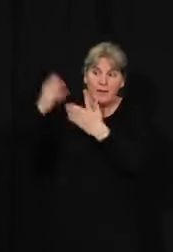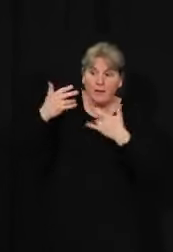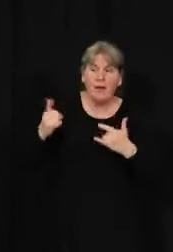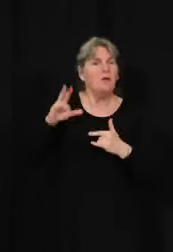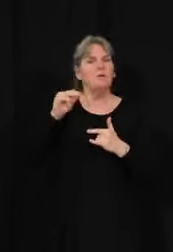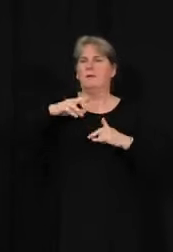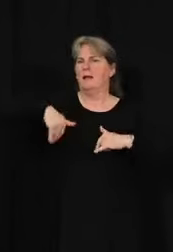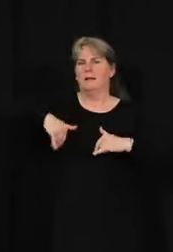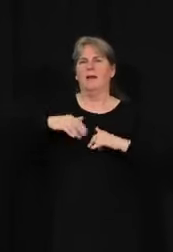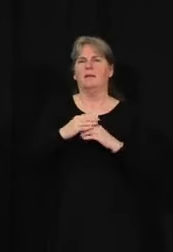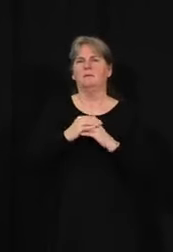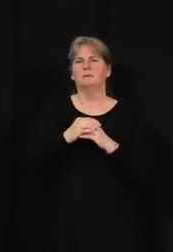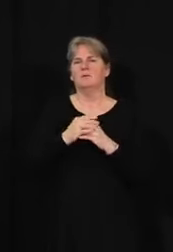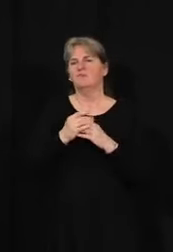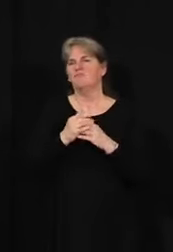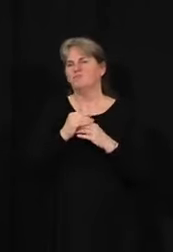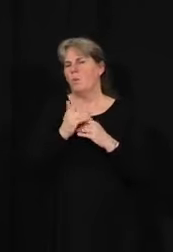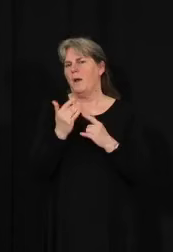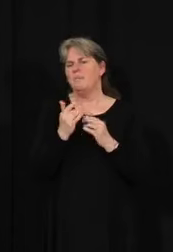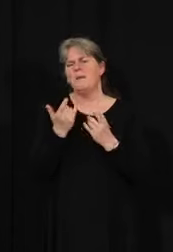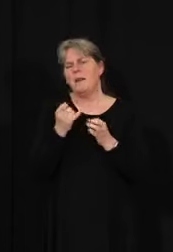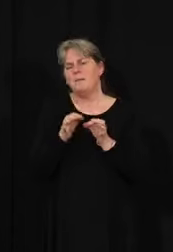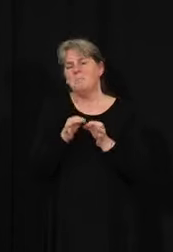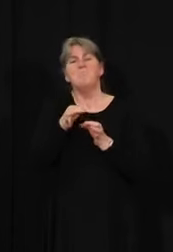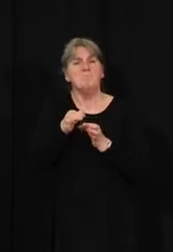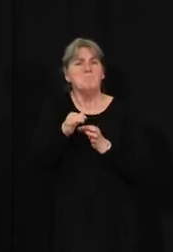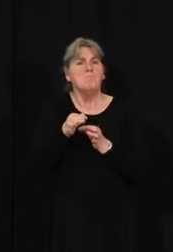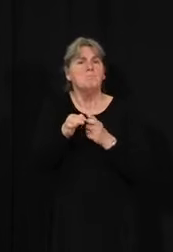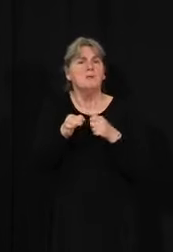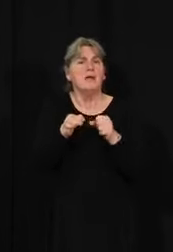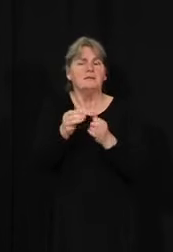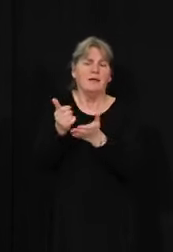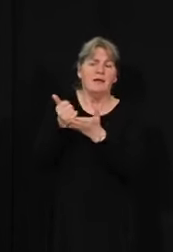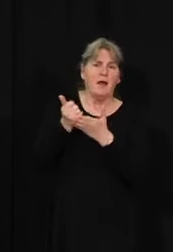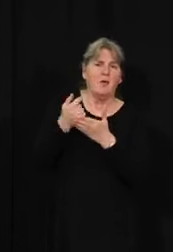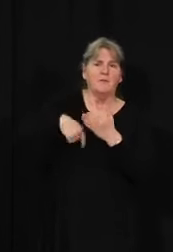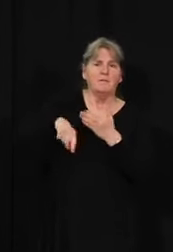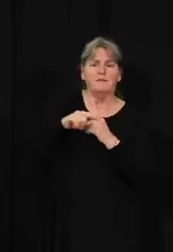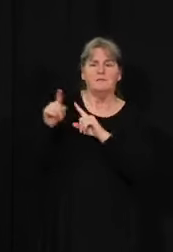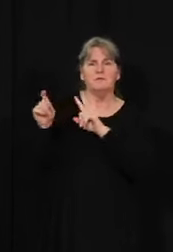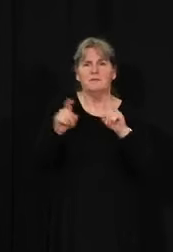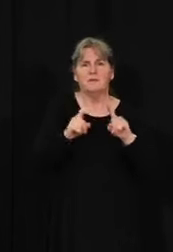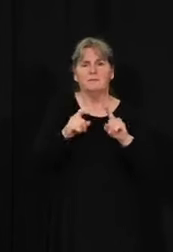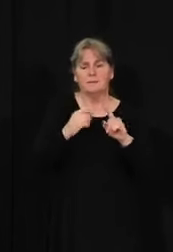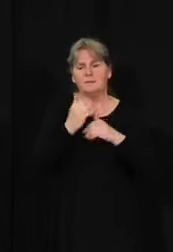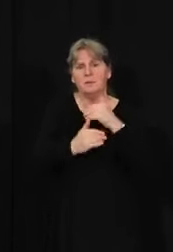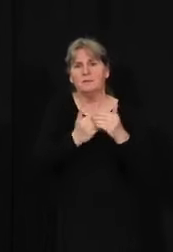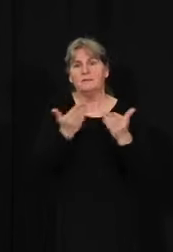think it delays something that would be a useful addition to